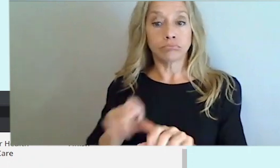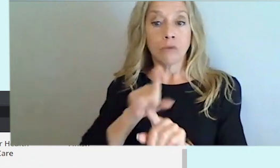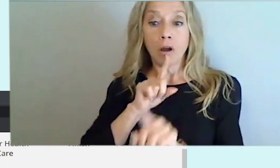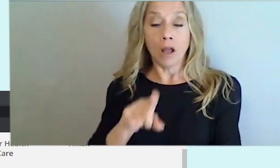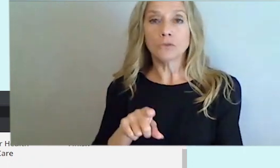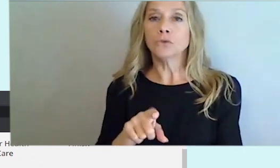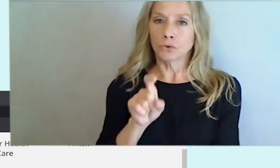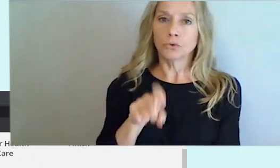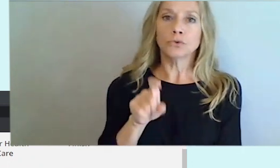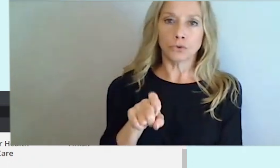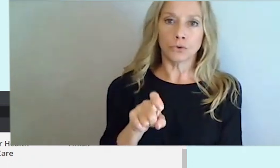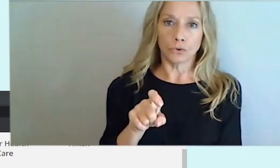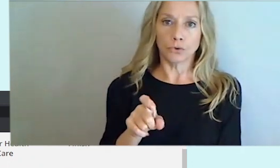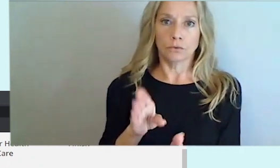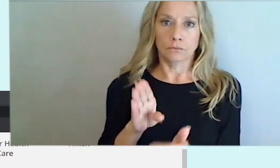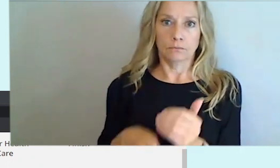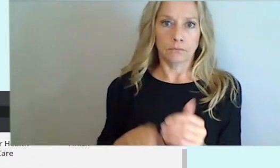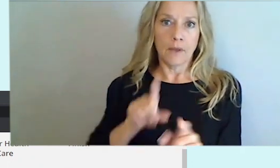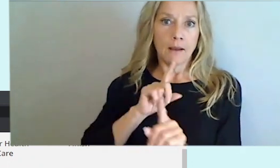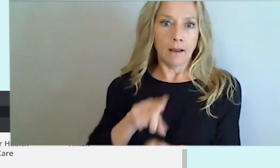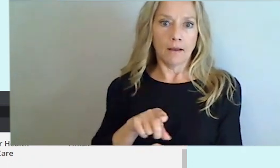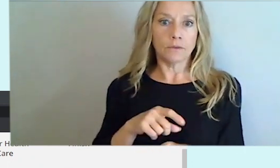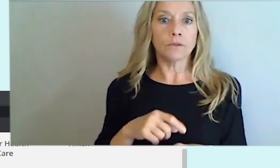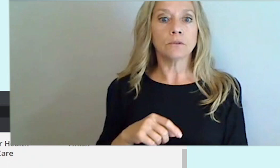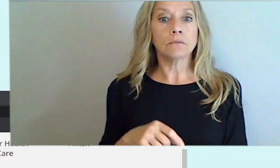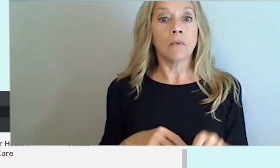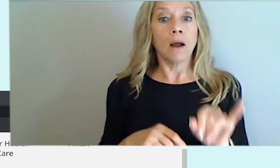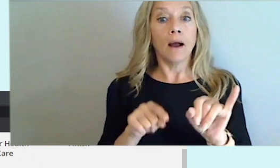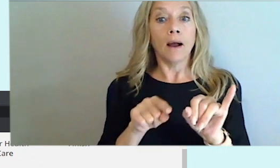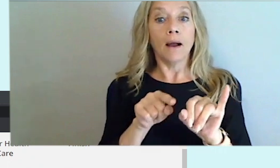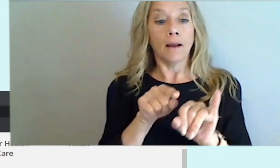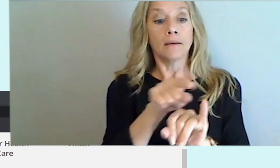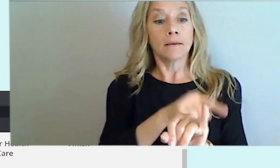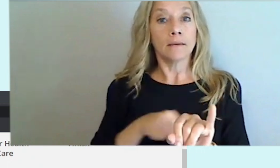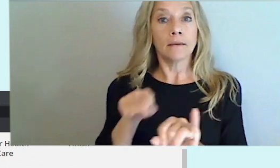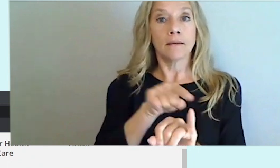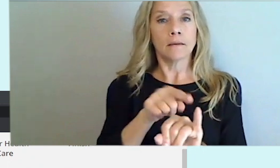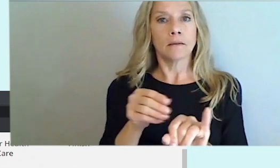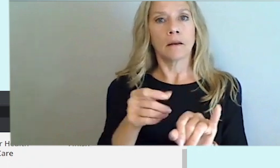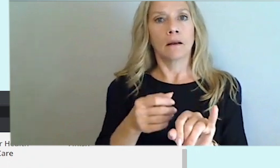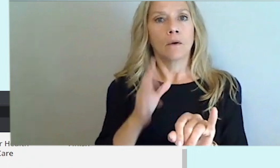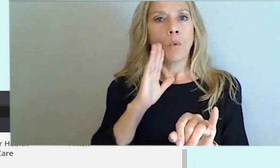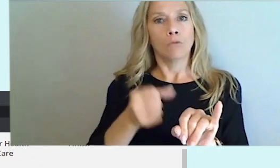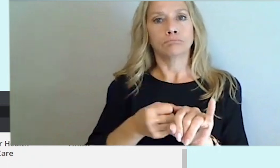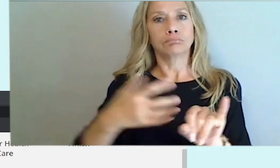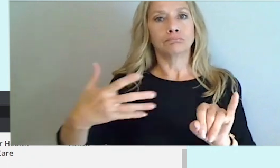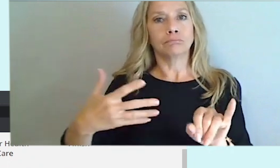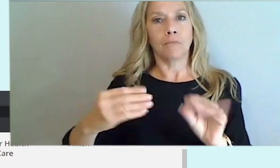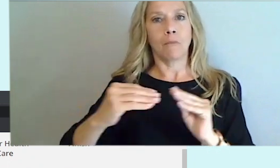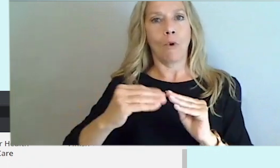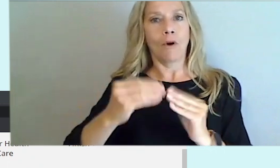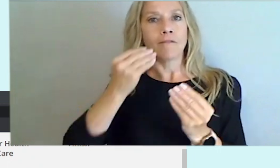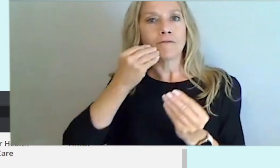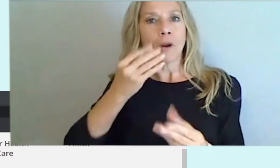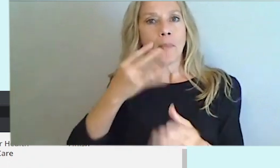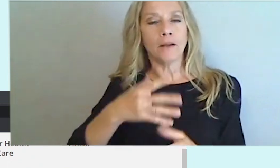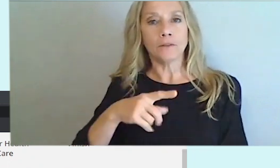The i symbol next to the field provides additional information about it. Hover the mouse over the i to learn more.